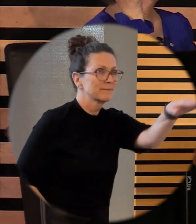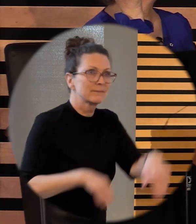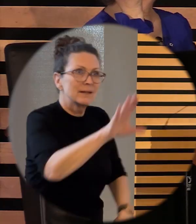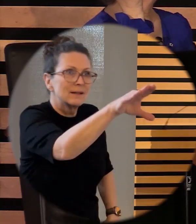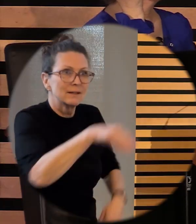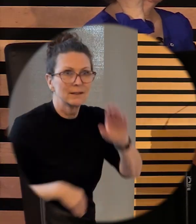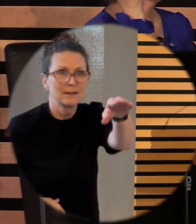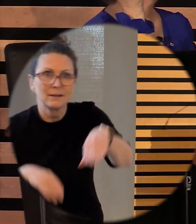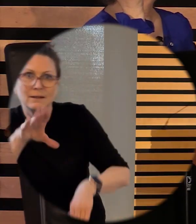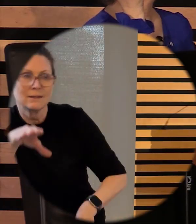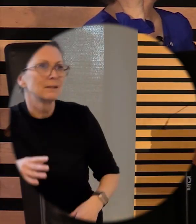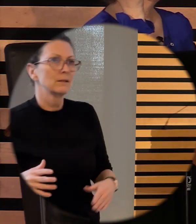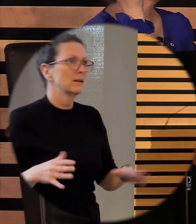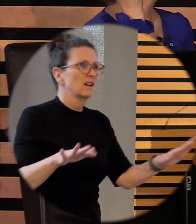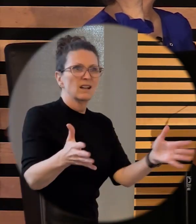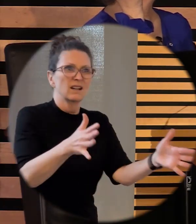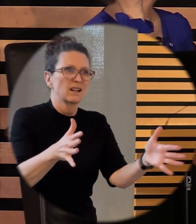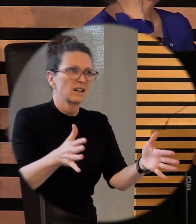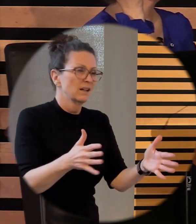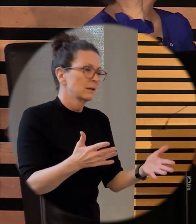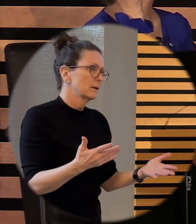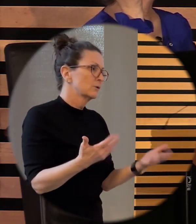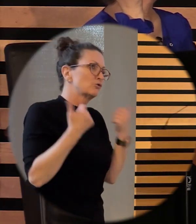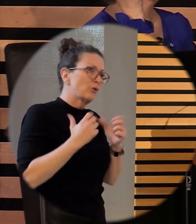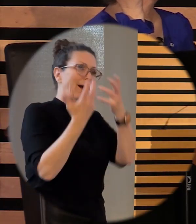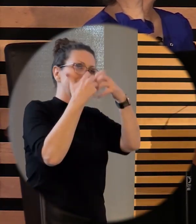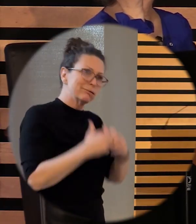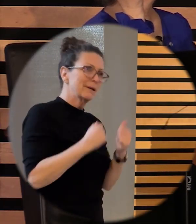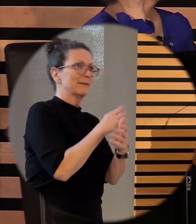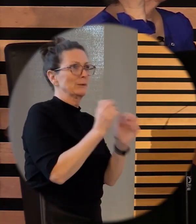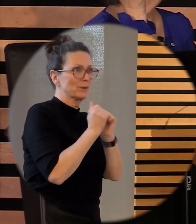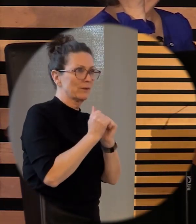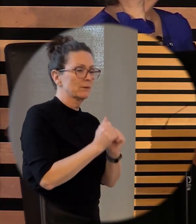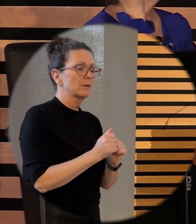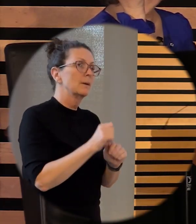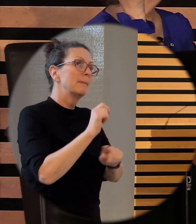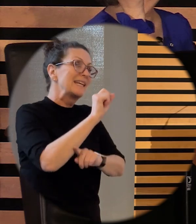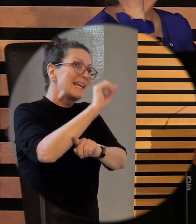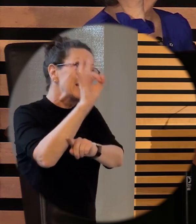asking for a sliver of dignity to piece together their full life. What would happen instead if